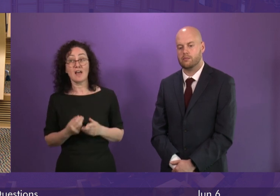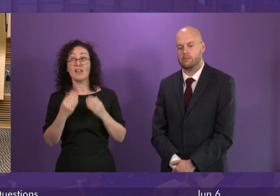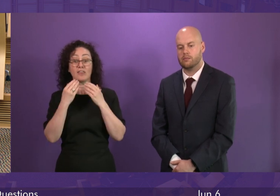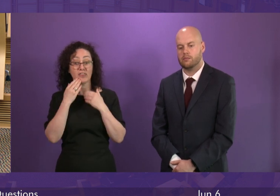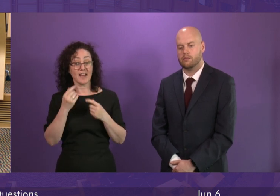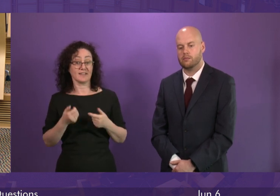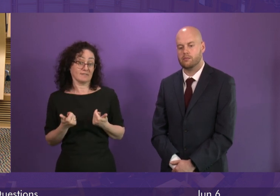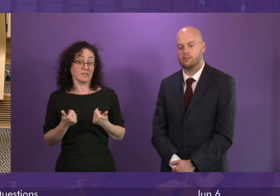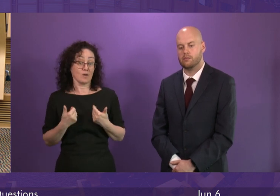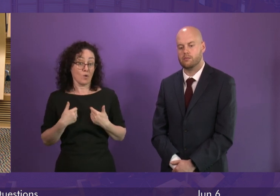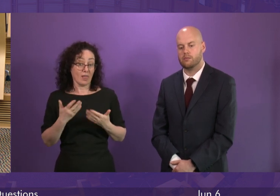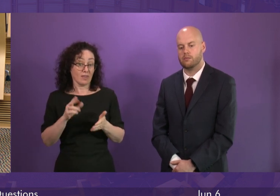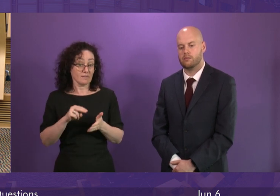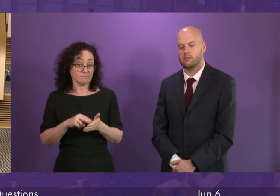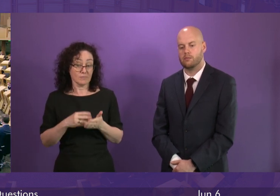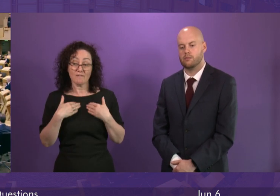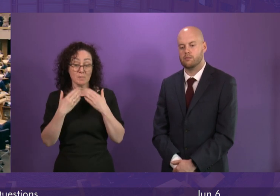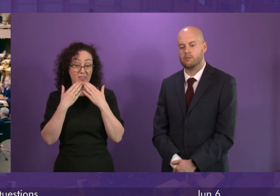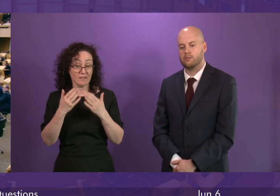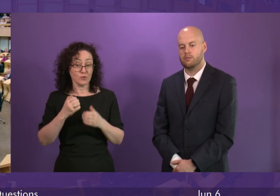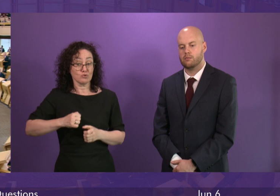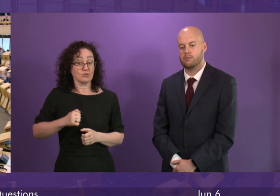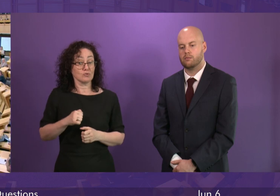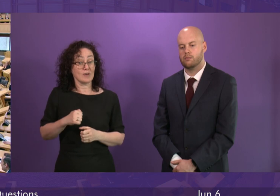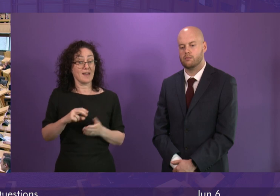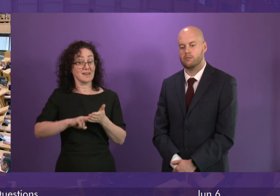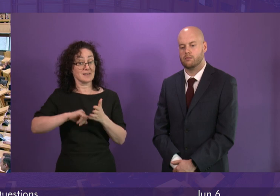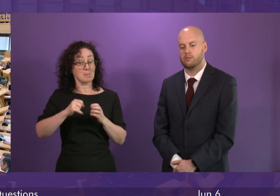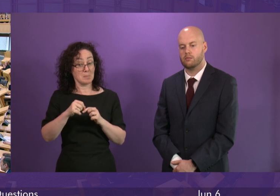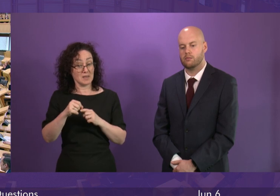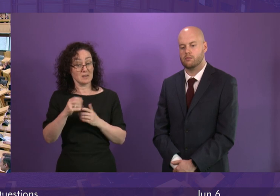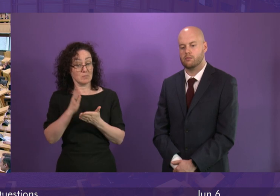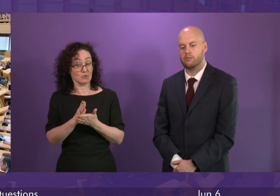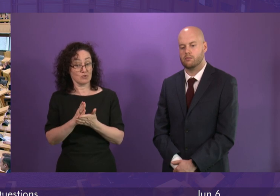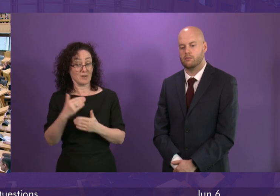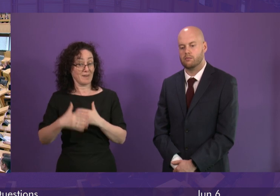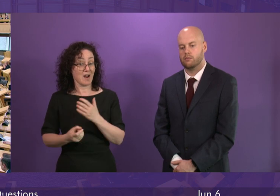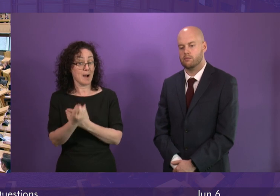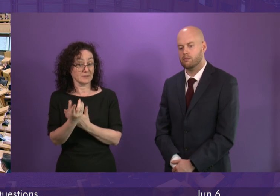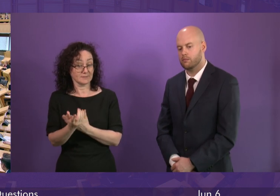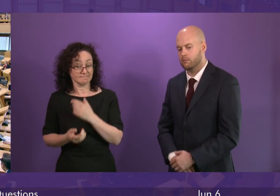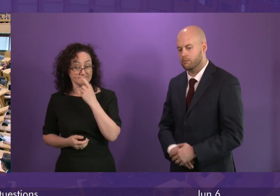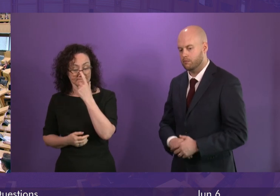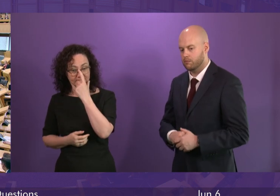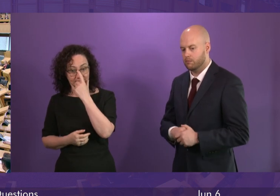Scotland from the Tories. Kenneth Gibson (Cunninghame North) (SNP):